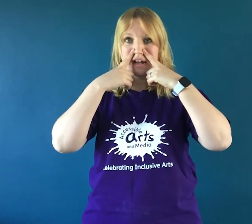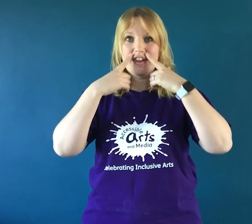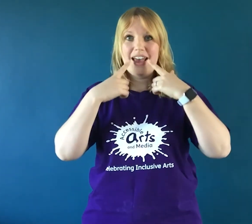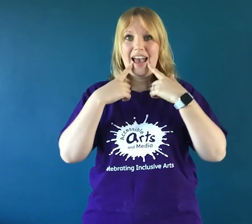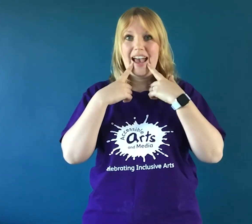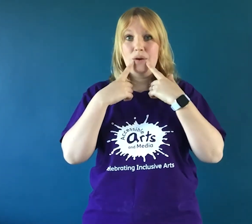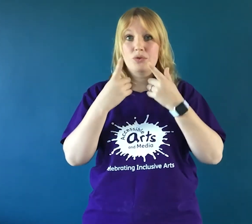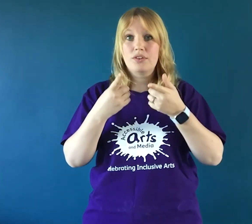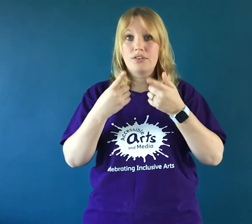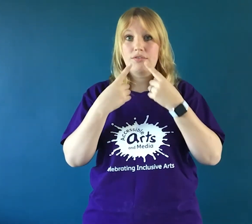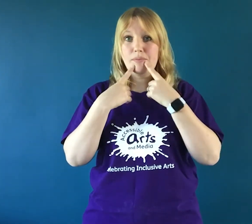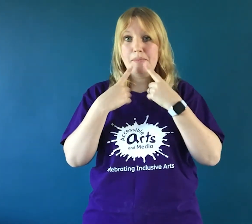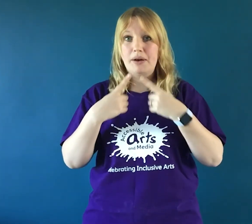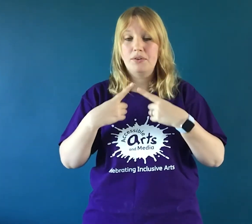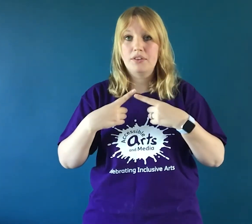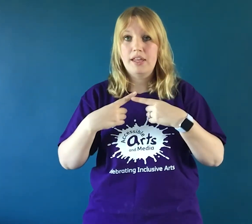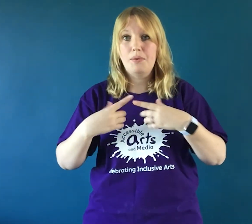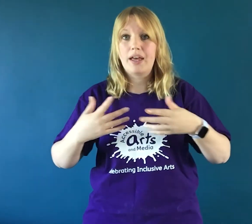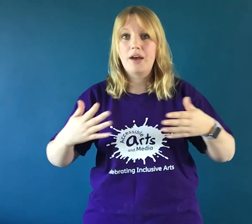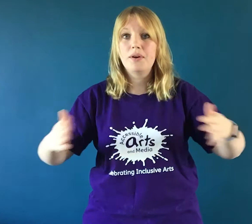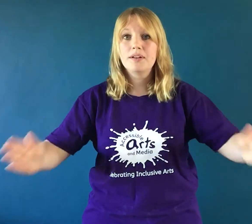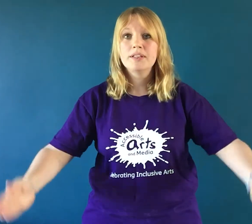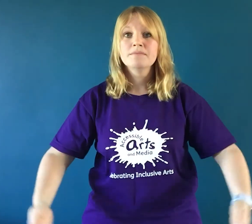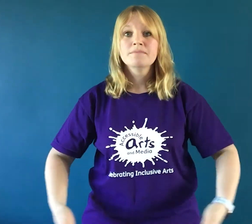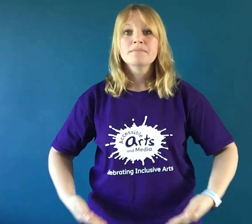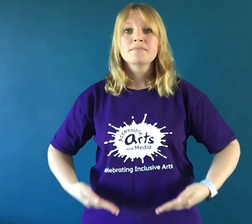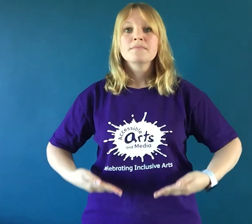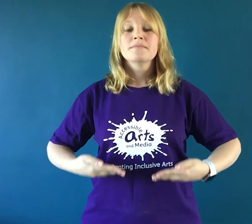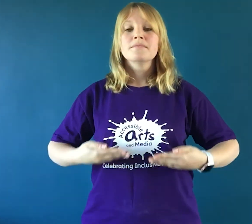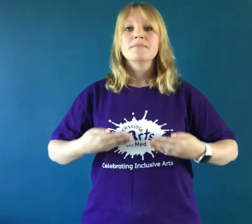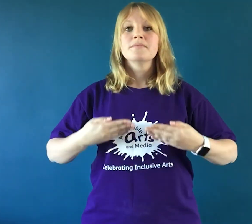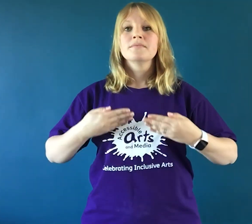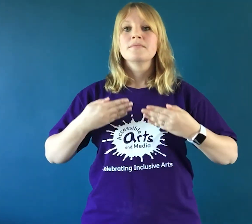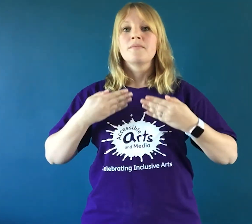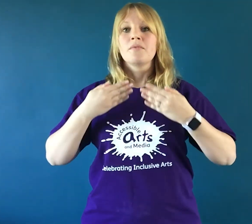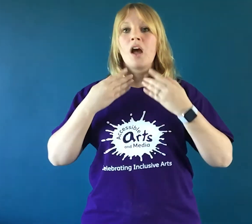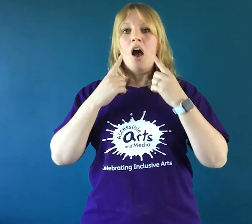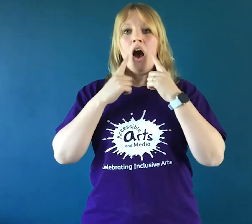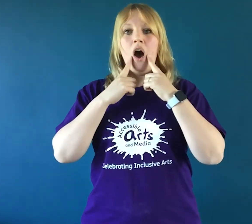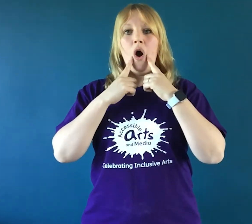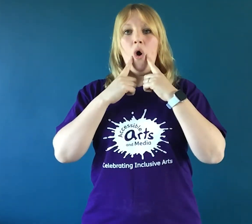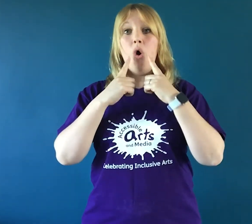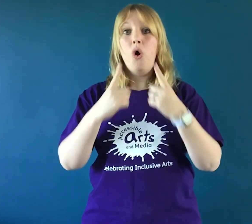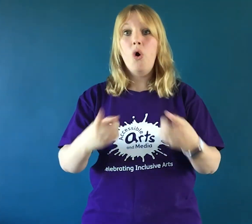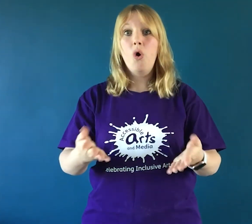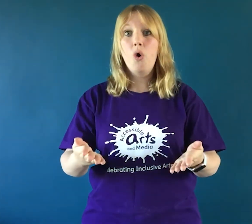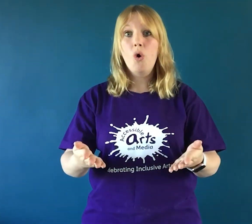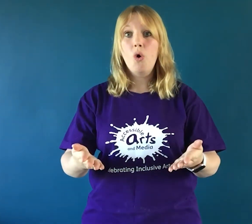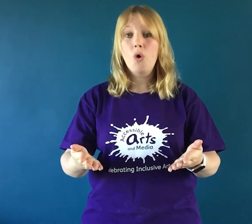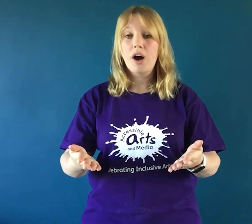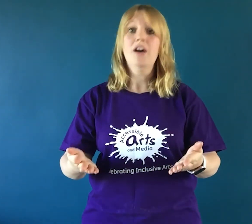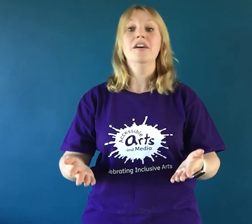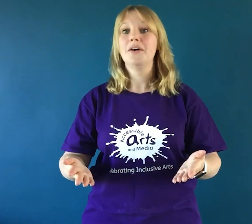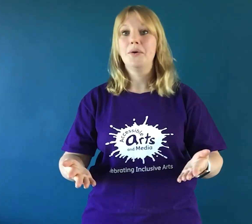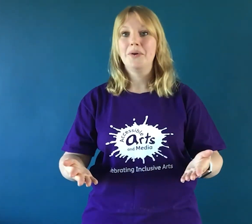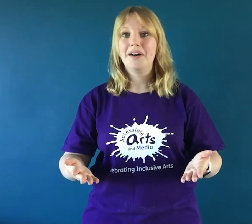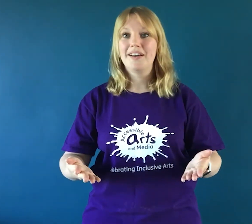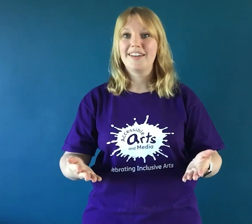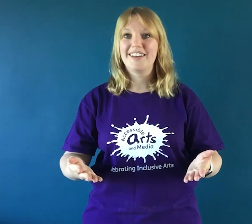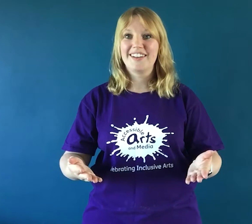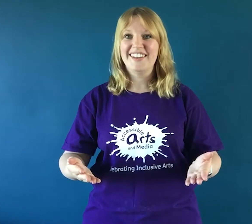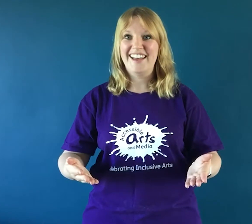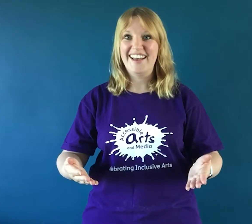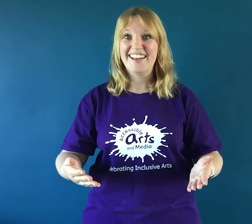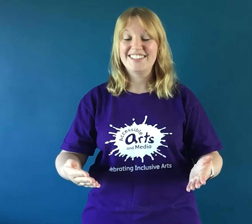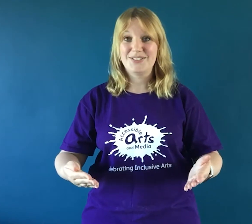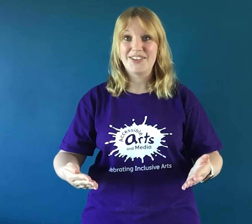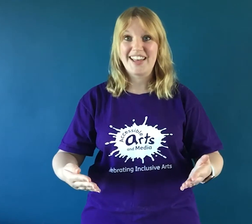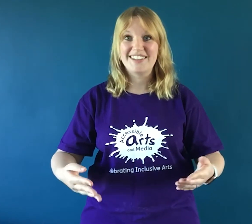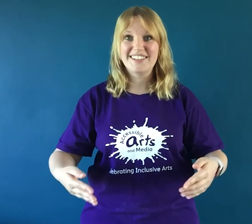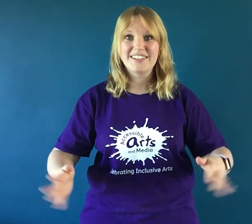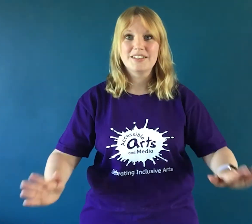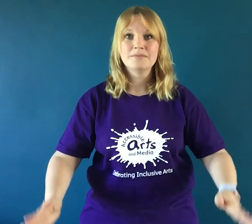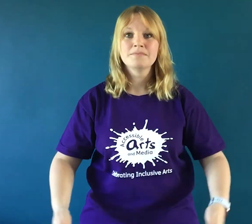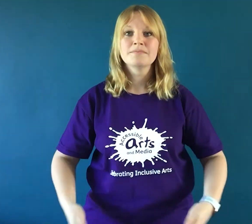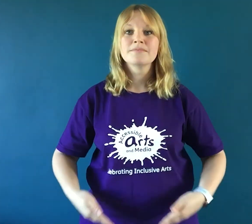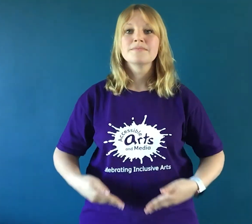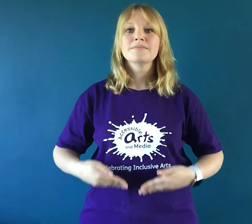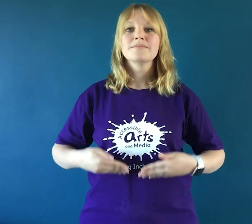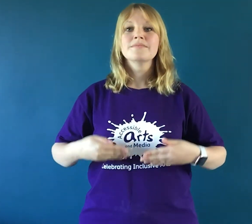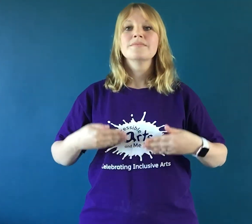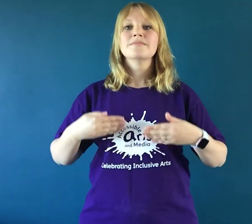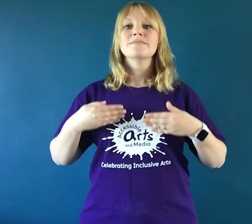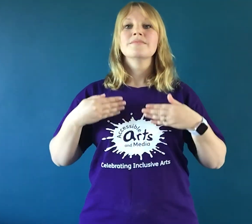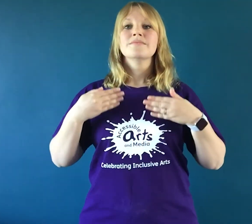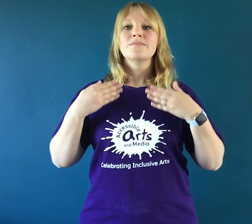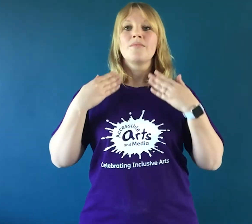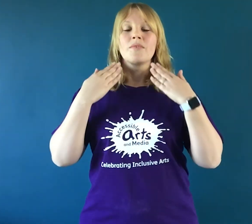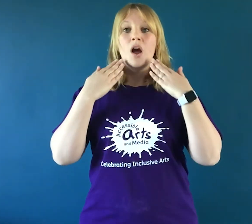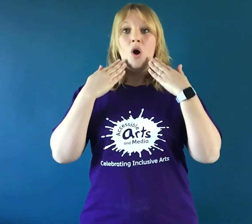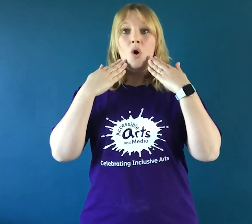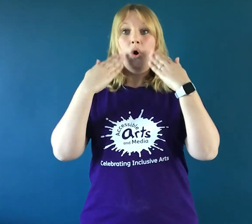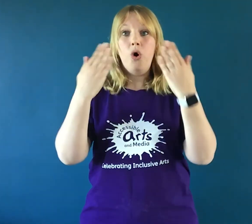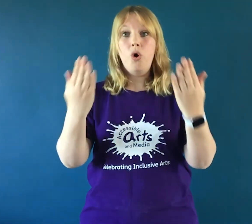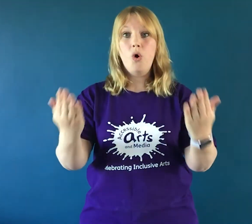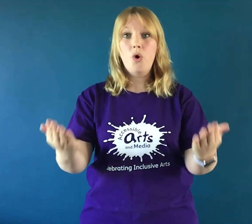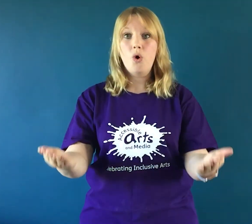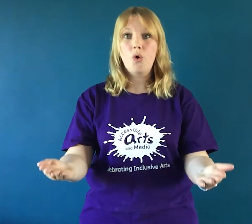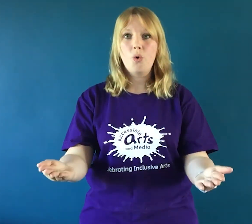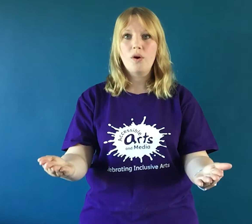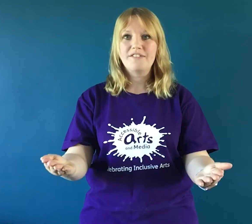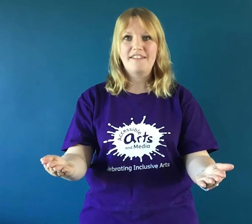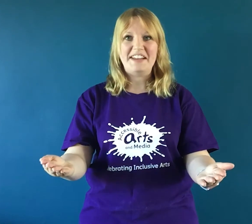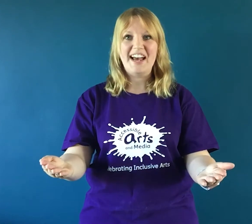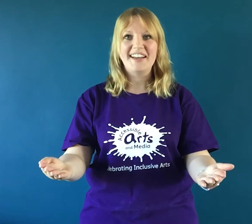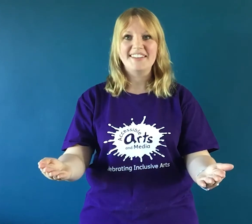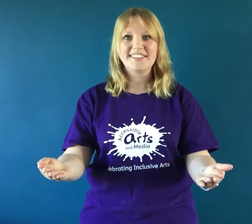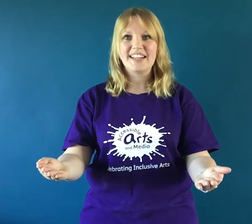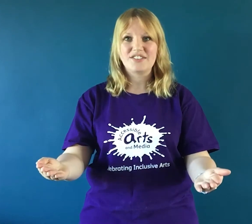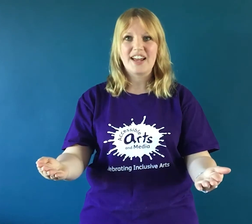then out through my mouth here we go. Yeah shall we do it again? Very nice let’s try